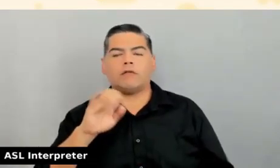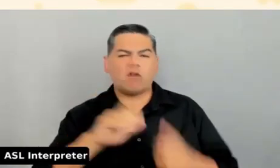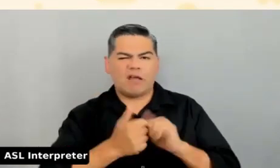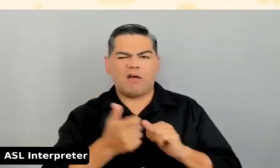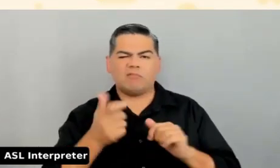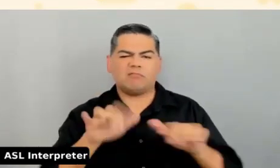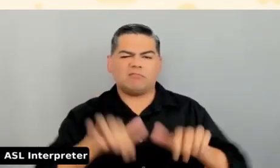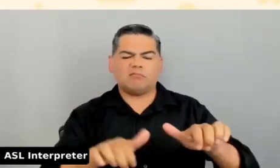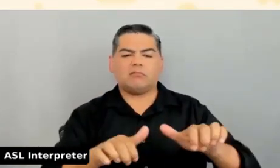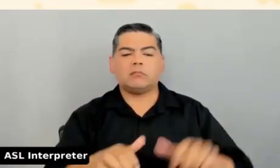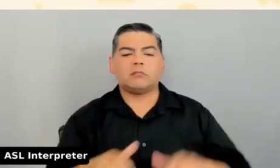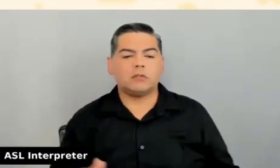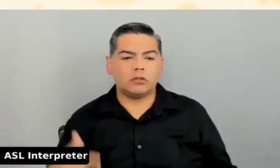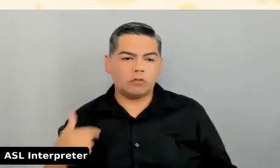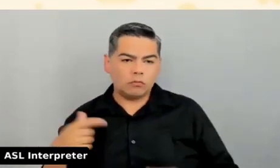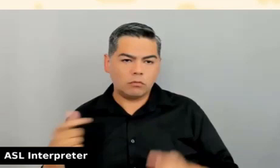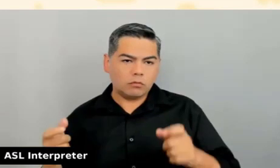I am going to set invert colors on my computer.